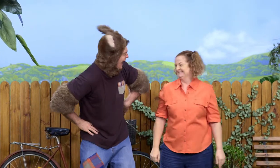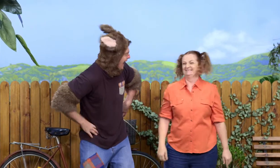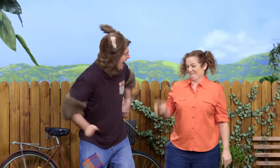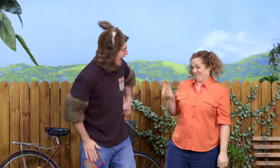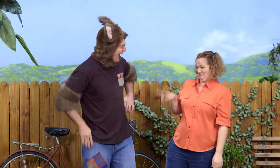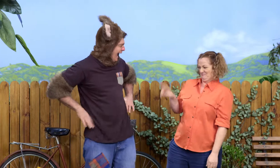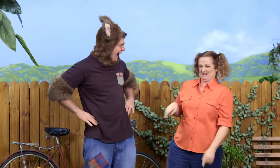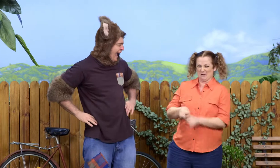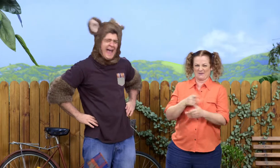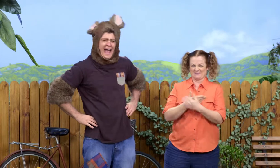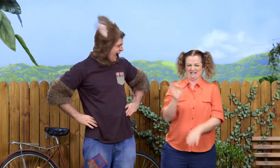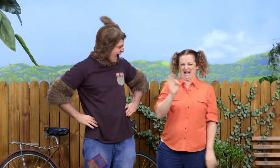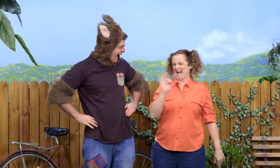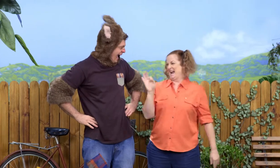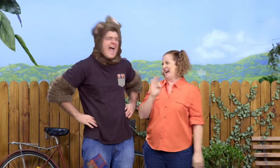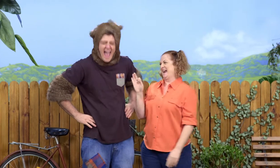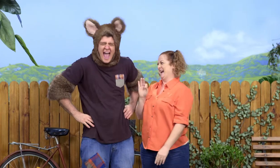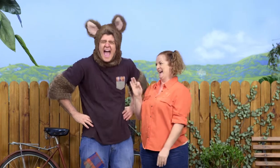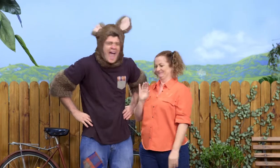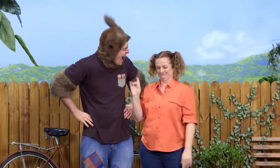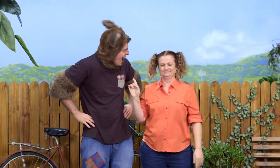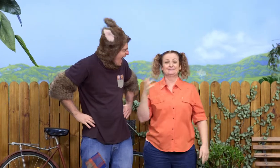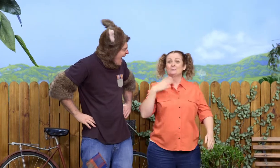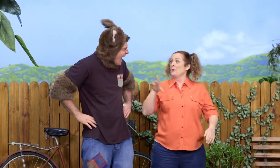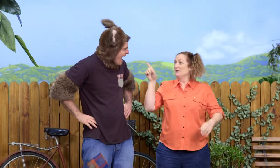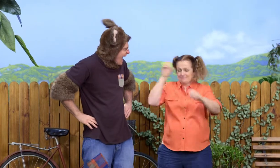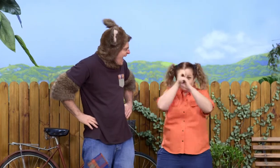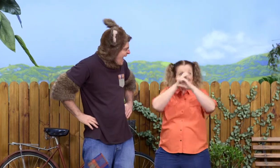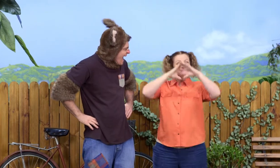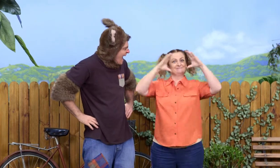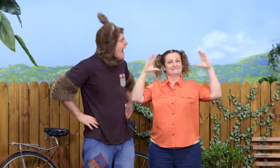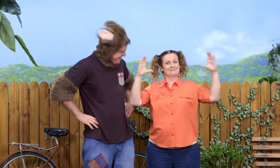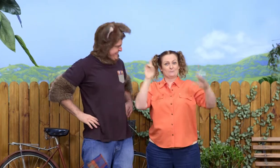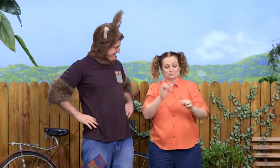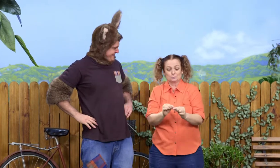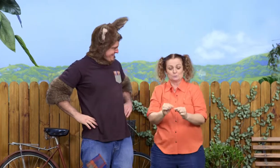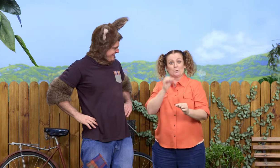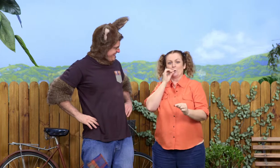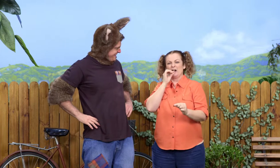I'm not a butterfly. No, you're right. You don't look like a butterfly at all. Yeah.